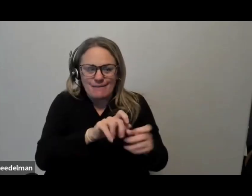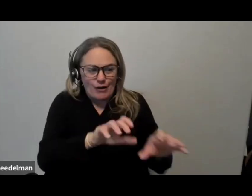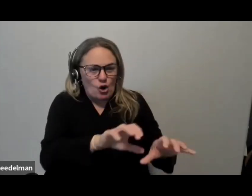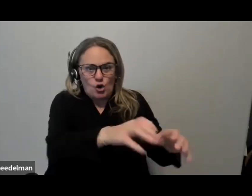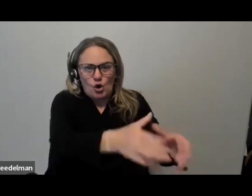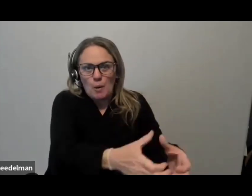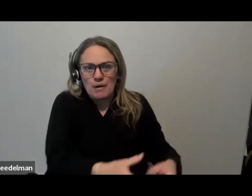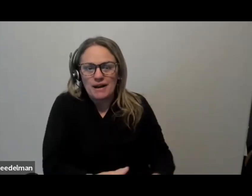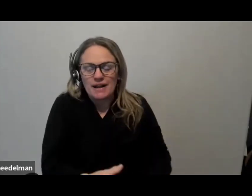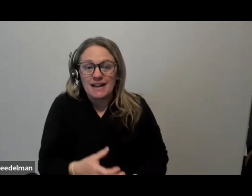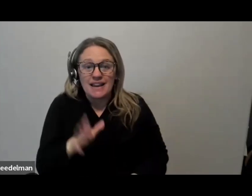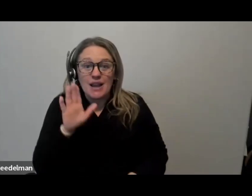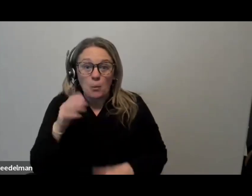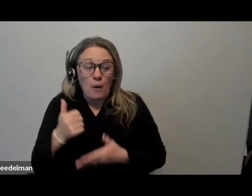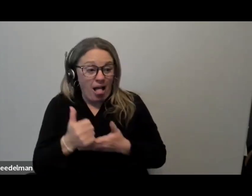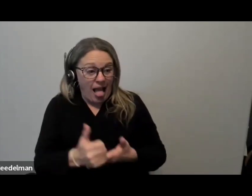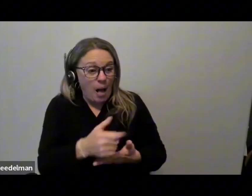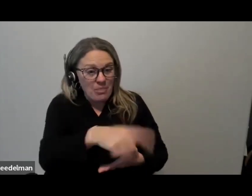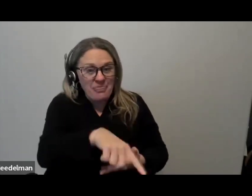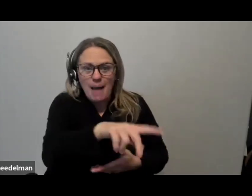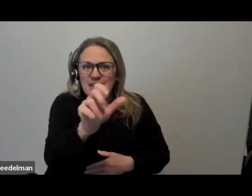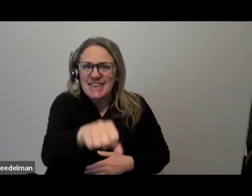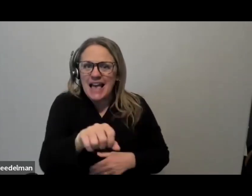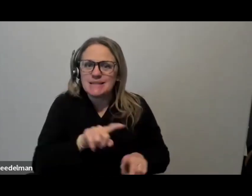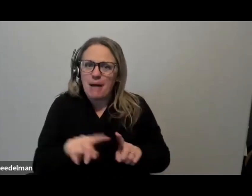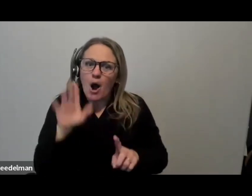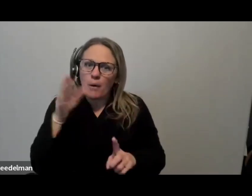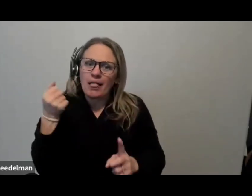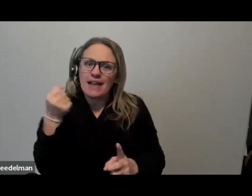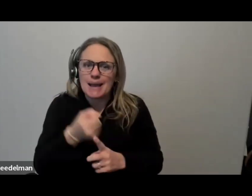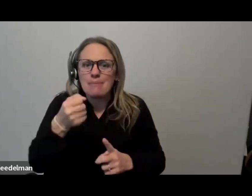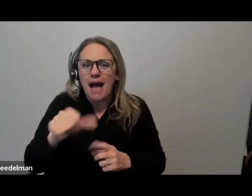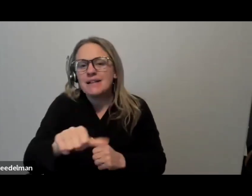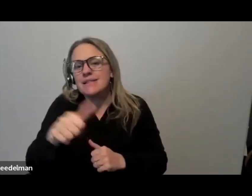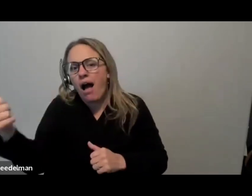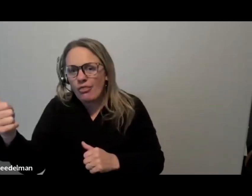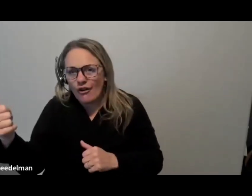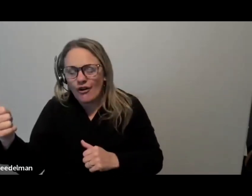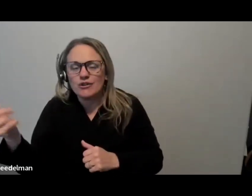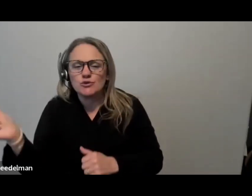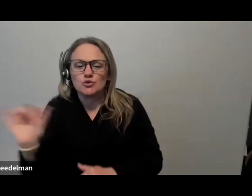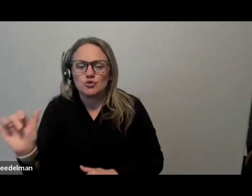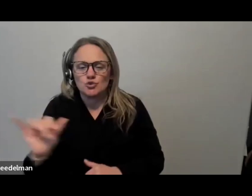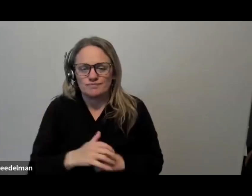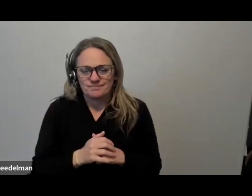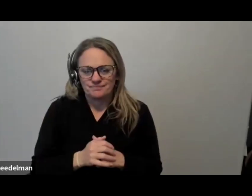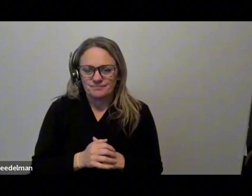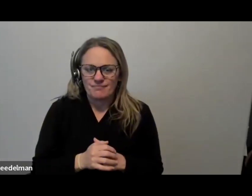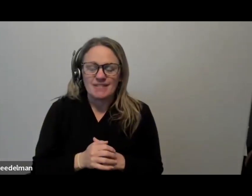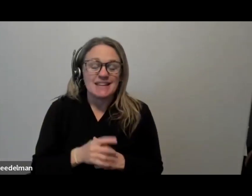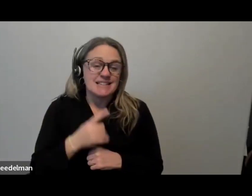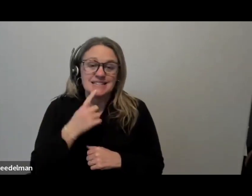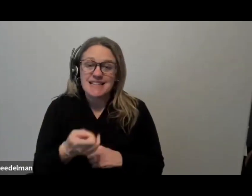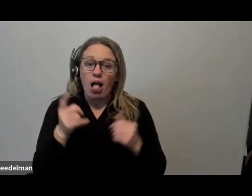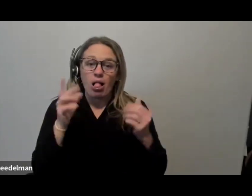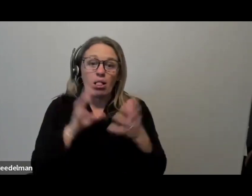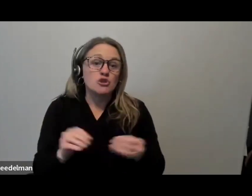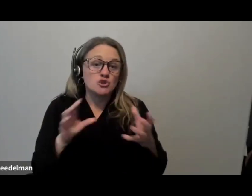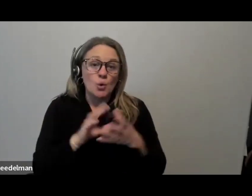we're going to impact and improve the experience for everyone. It's just about telling the story in a way that people can understand